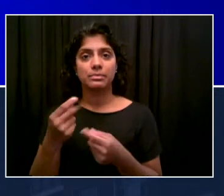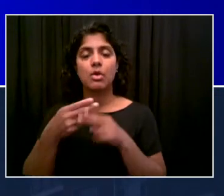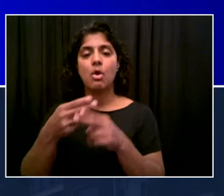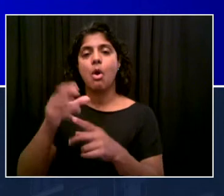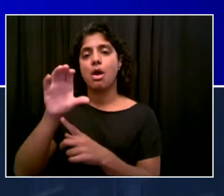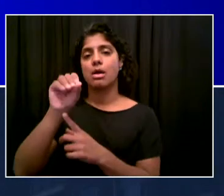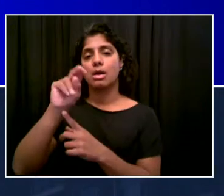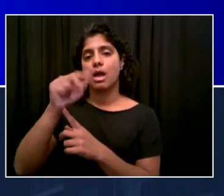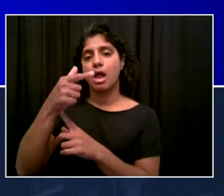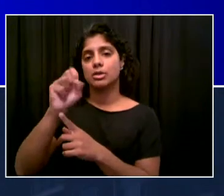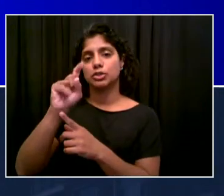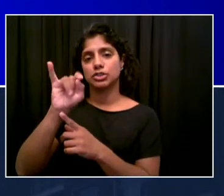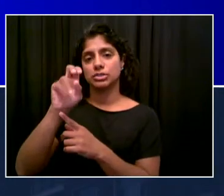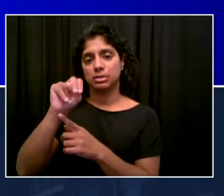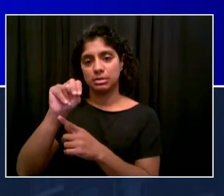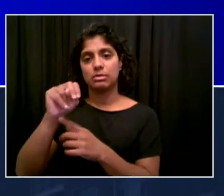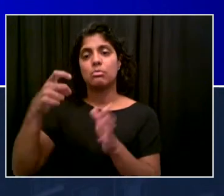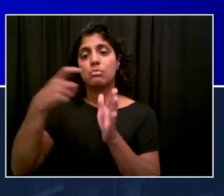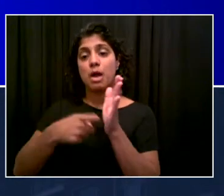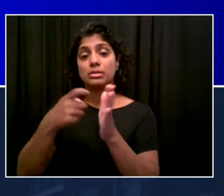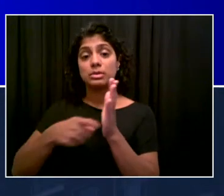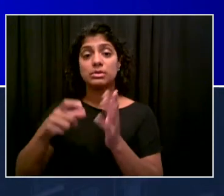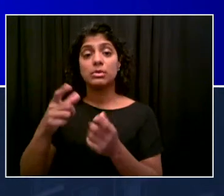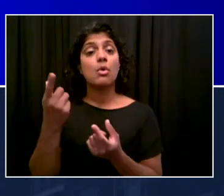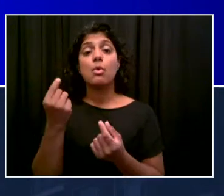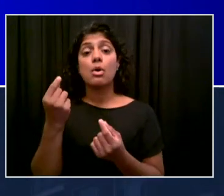WE CAN DO. IT IS STARING US IN T;2(AFACE, IT IS CALLED